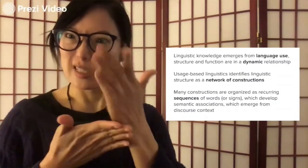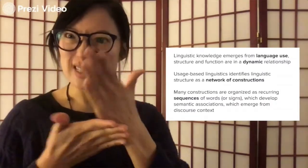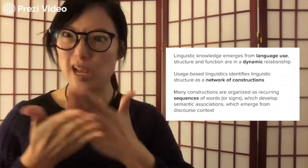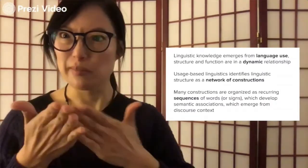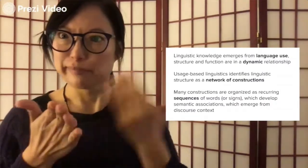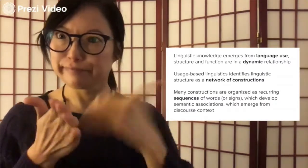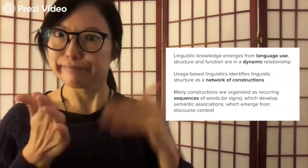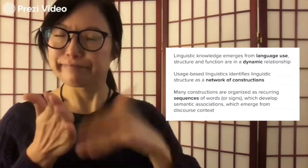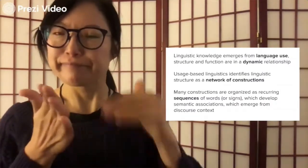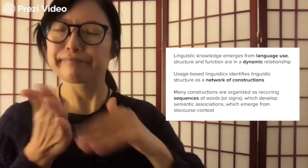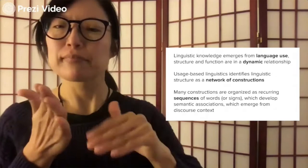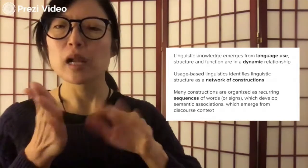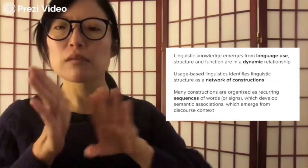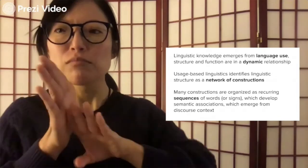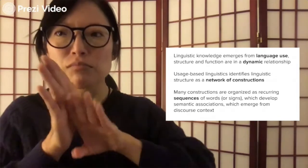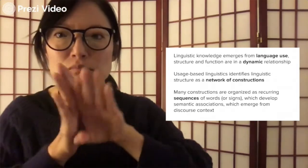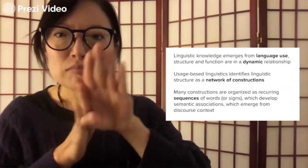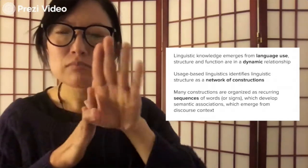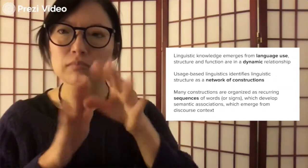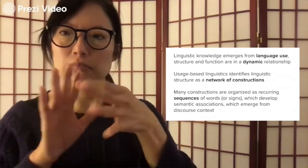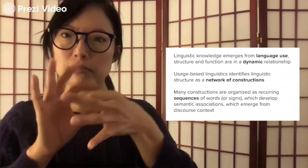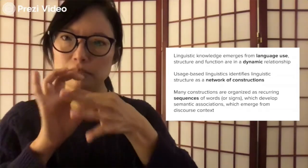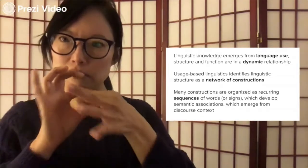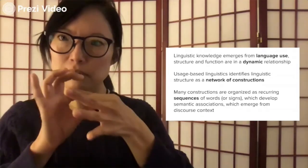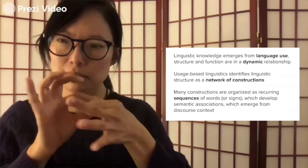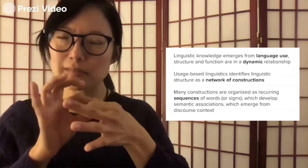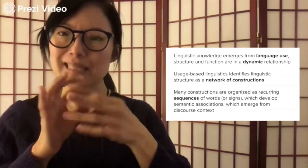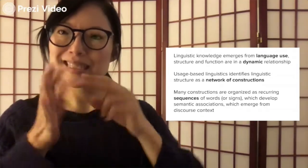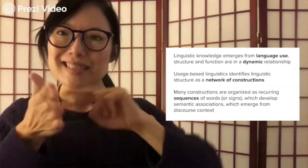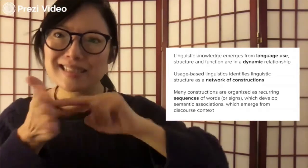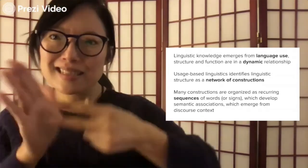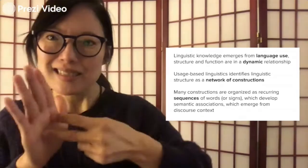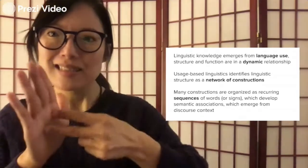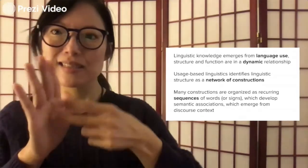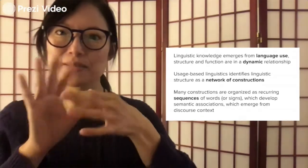sequences when frequent, developed semantic associations,